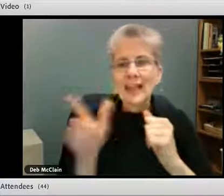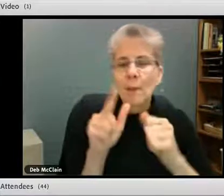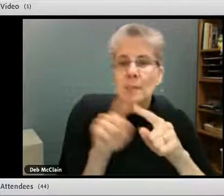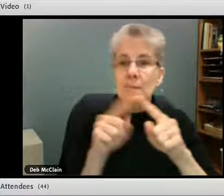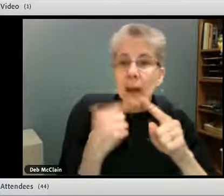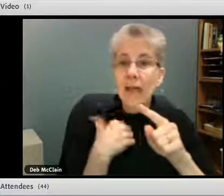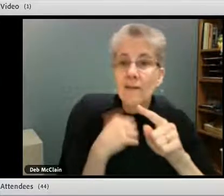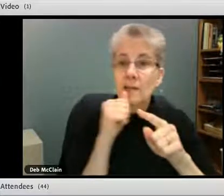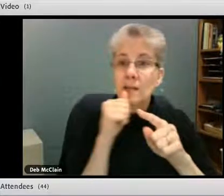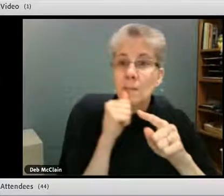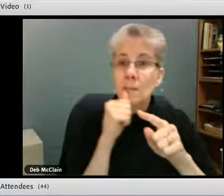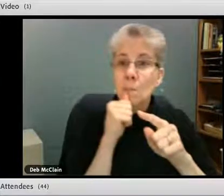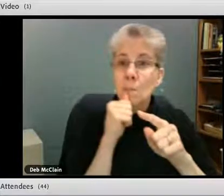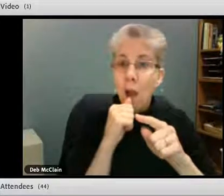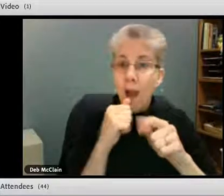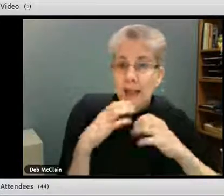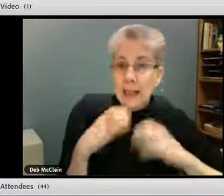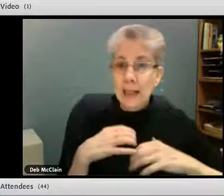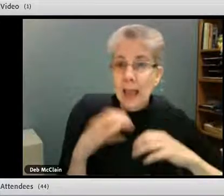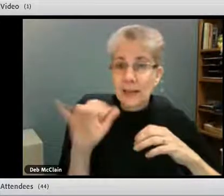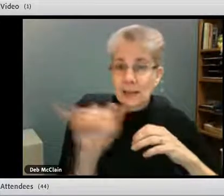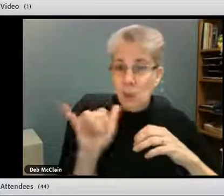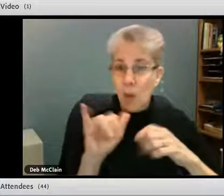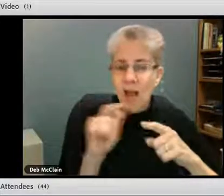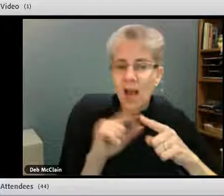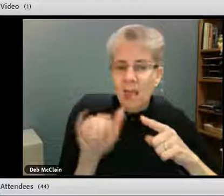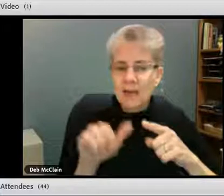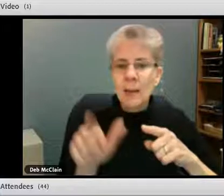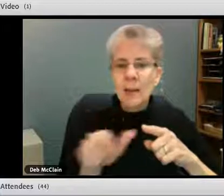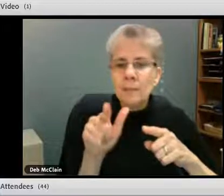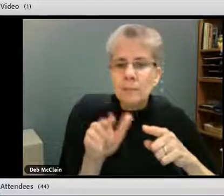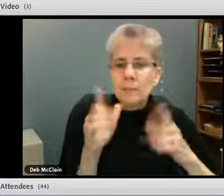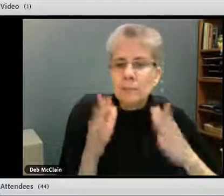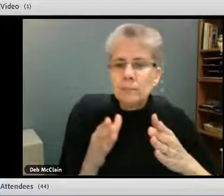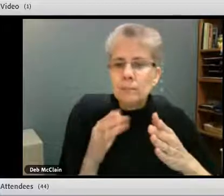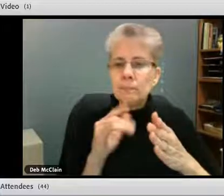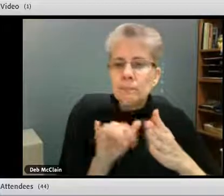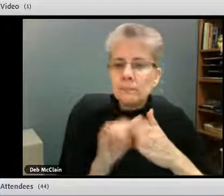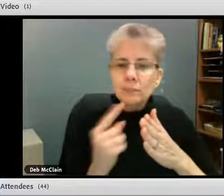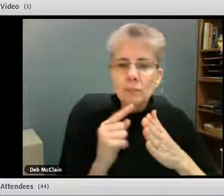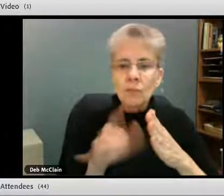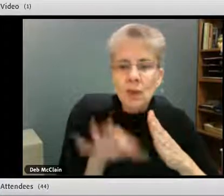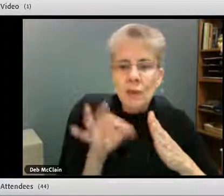I find this as my librarian foot that I always put my foot down when they send me an image, and they say, "Well, I found it on Google,"